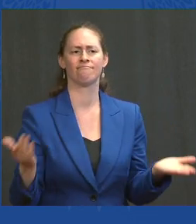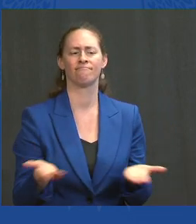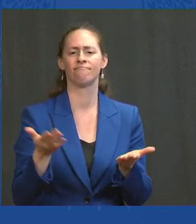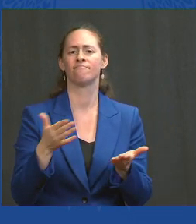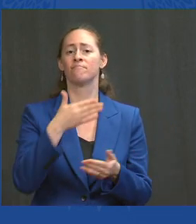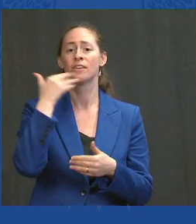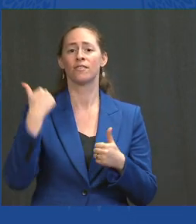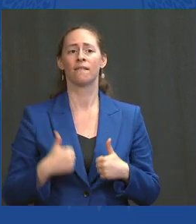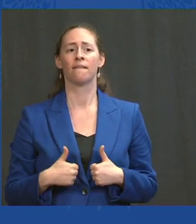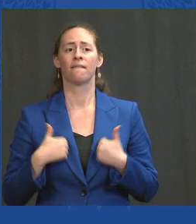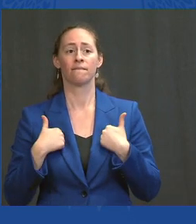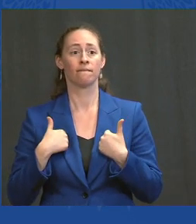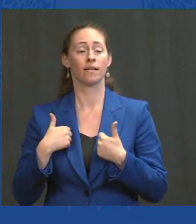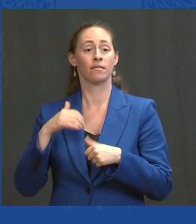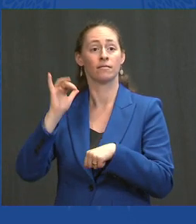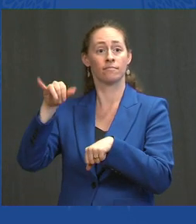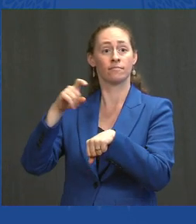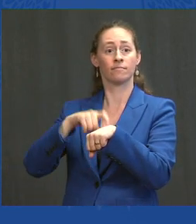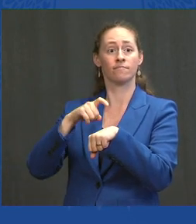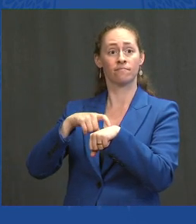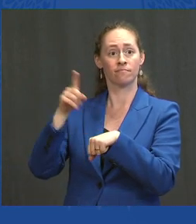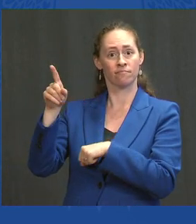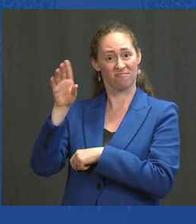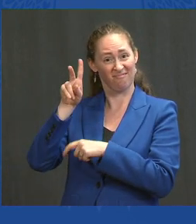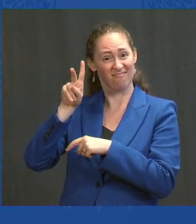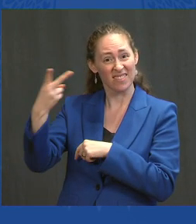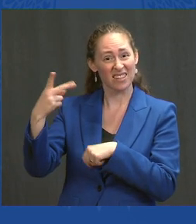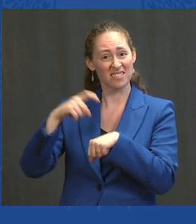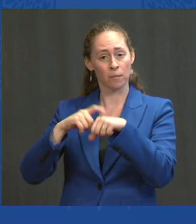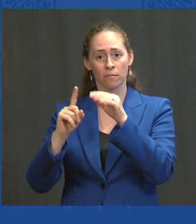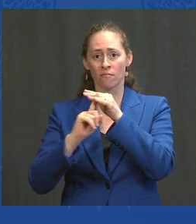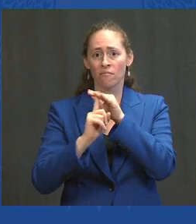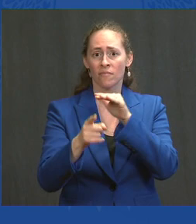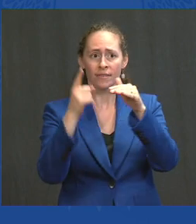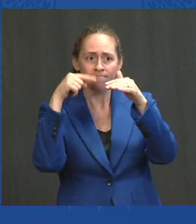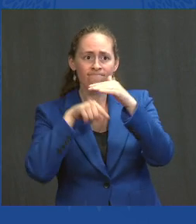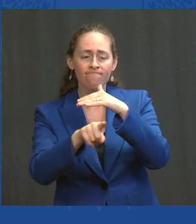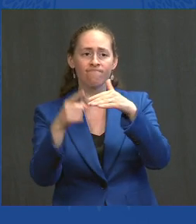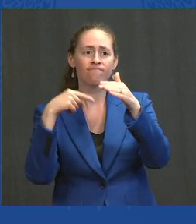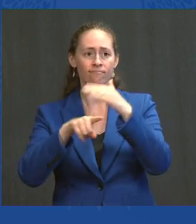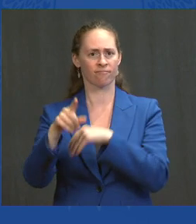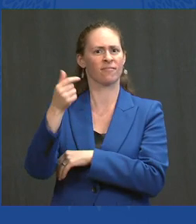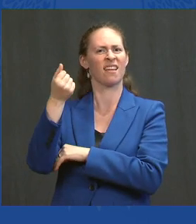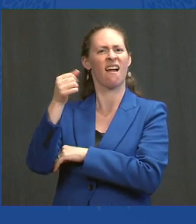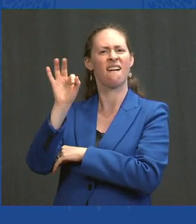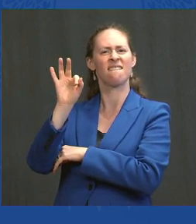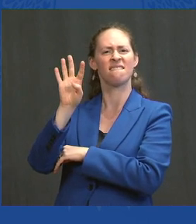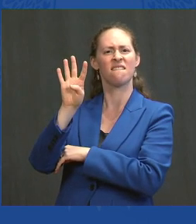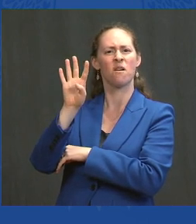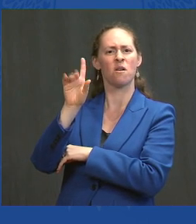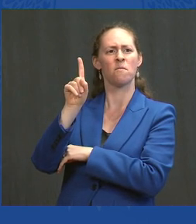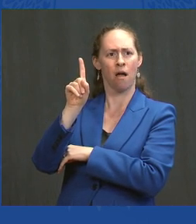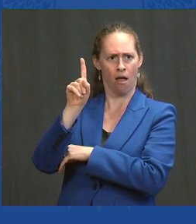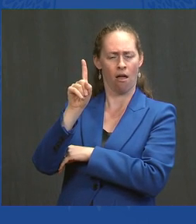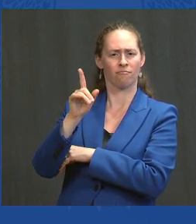that she was a refugee. In 1941, after losing her grandparents, her uncles,